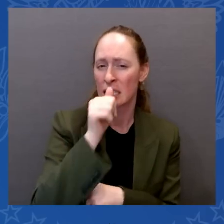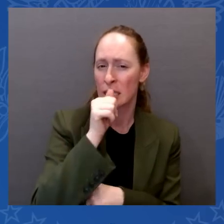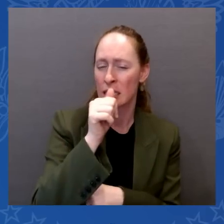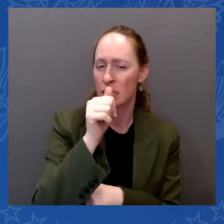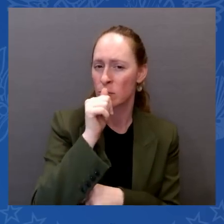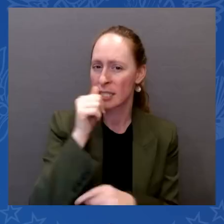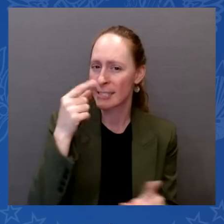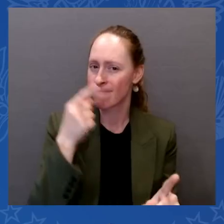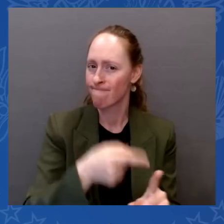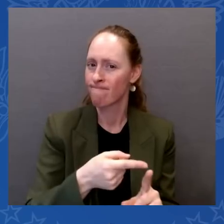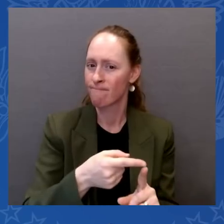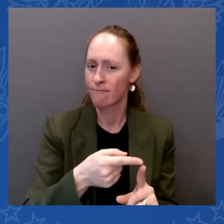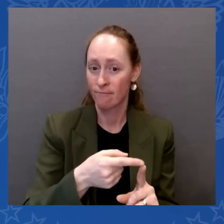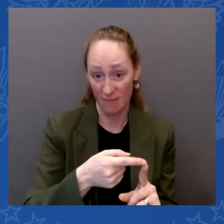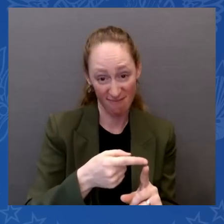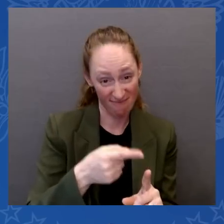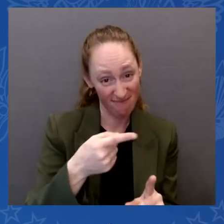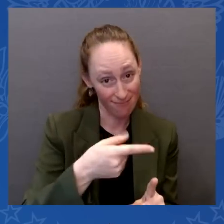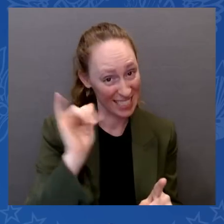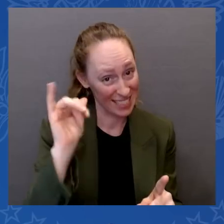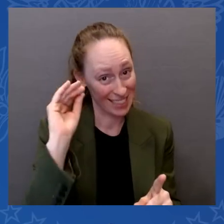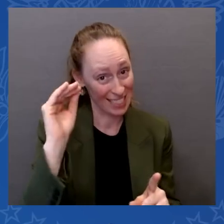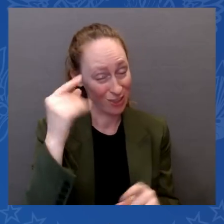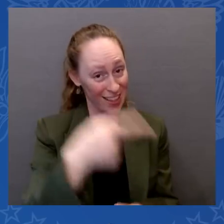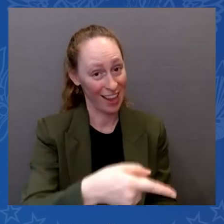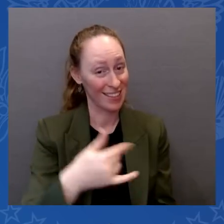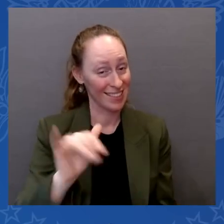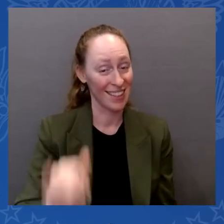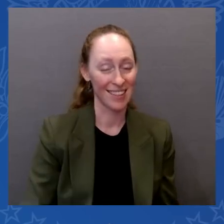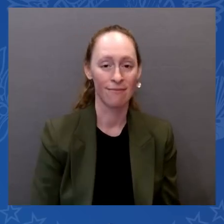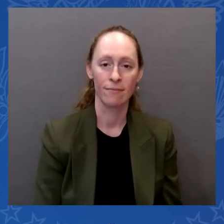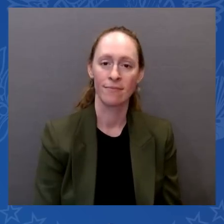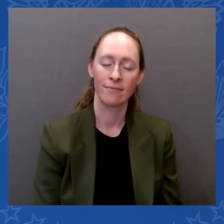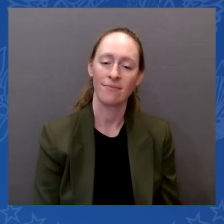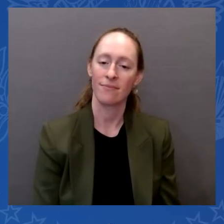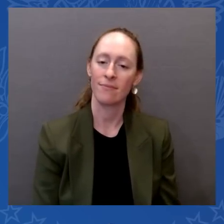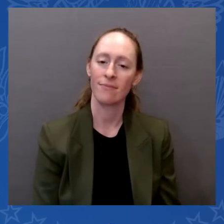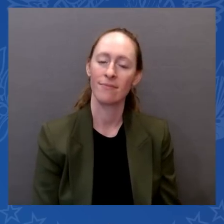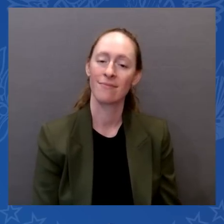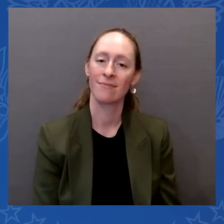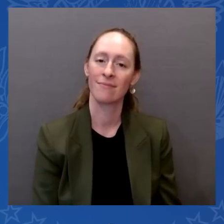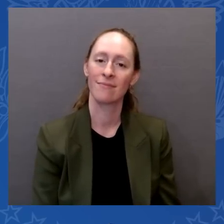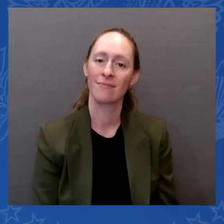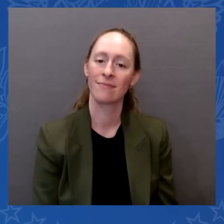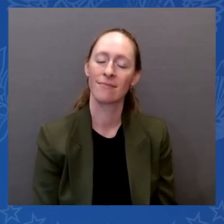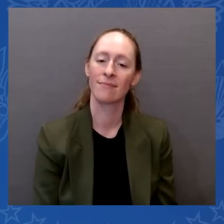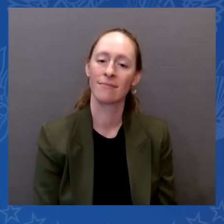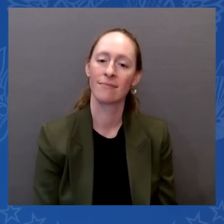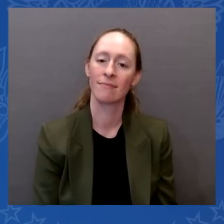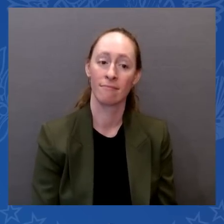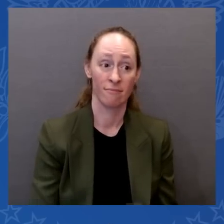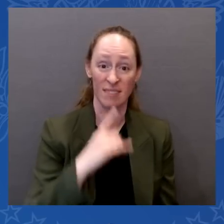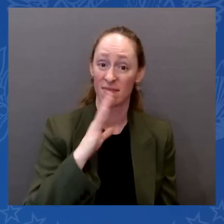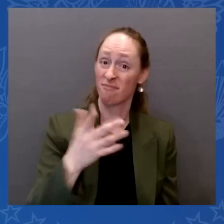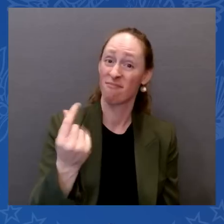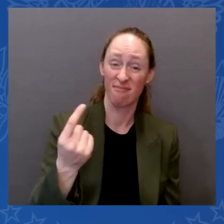What do you need in the community? Go to the community college. Tell them. They'll set up a training program with you. For m- -- it's a little more complicated,